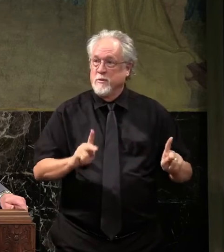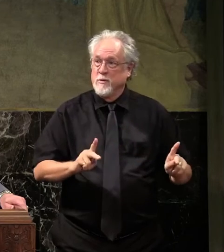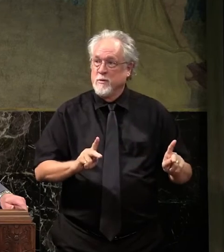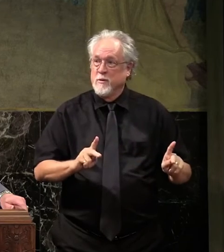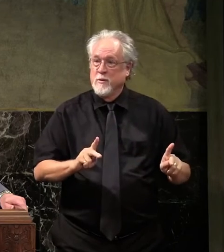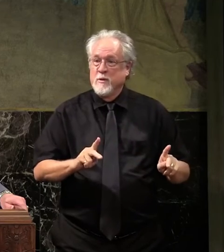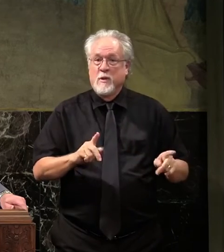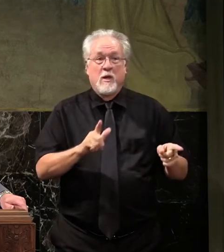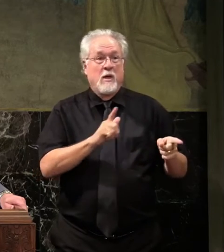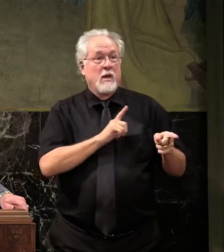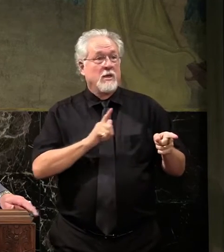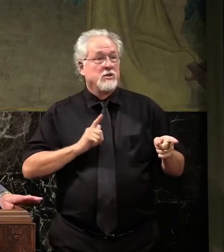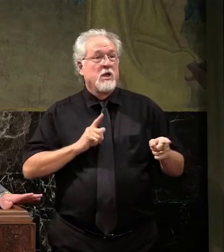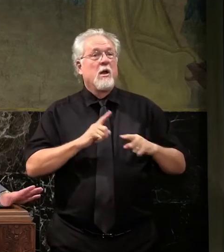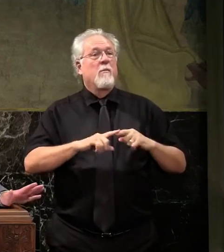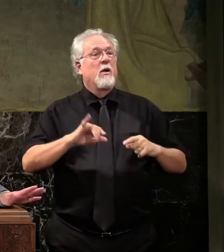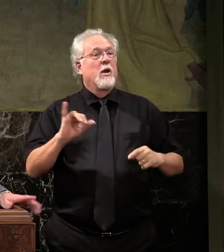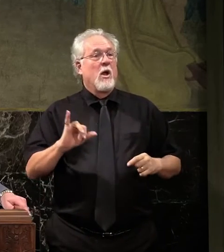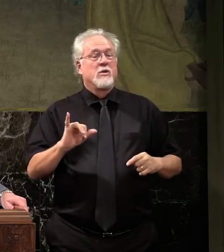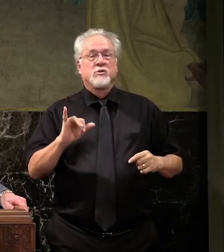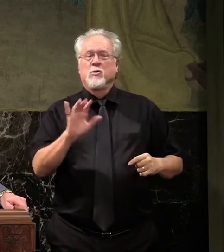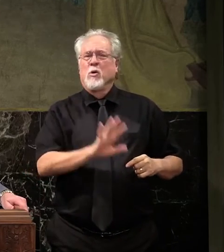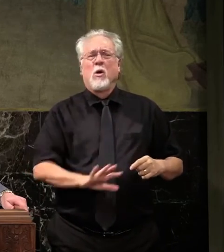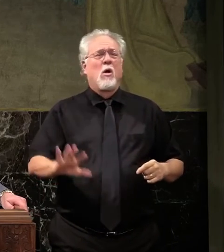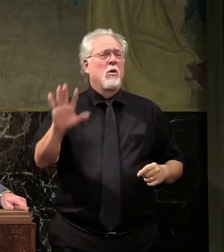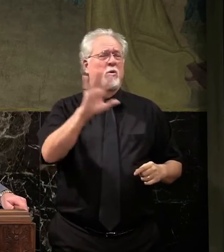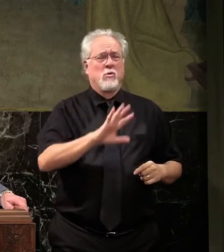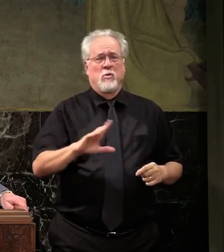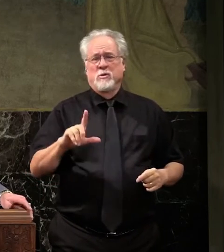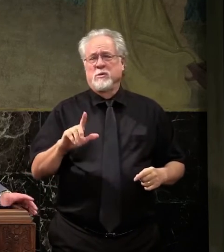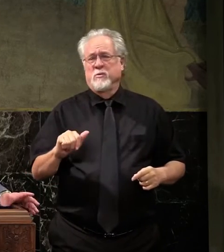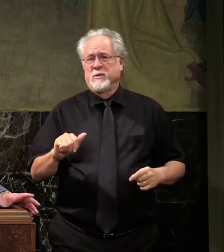legislature but also all across the state of Louisiana pull in this state